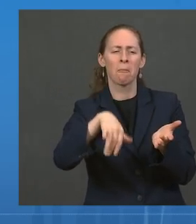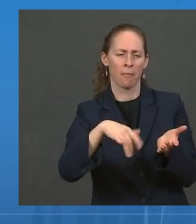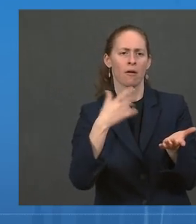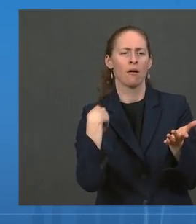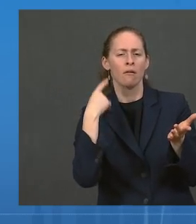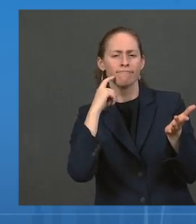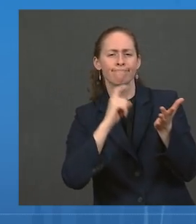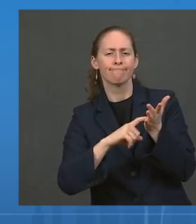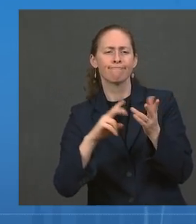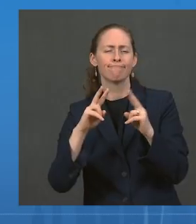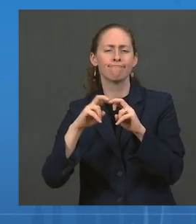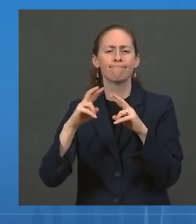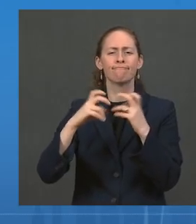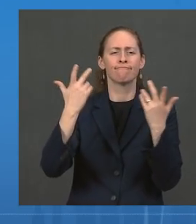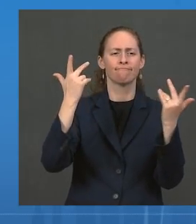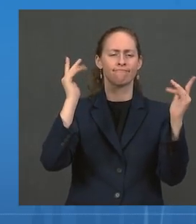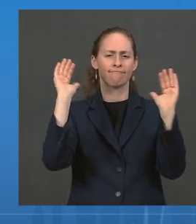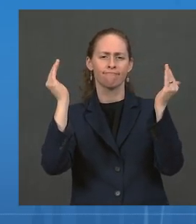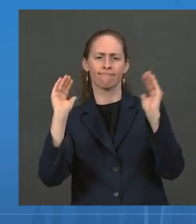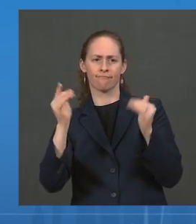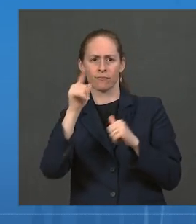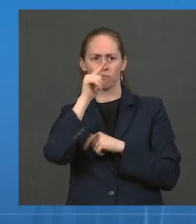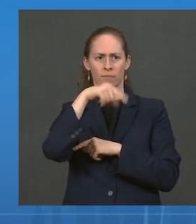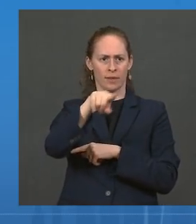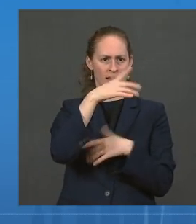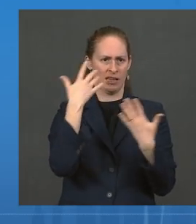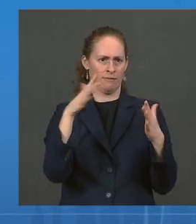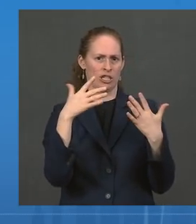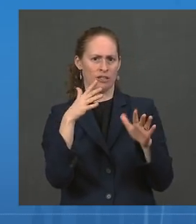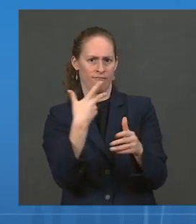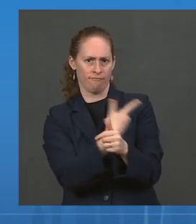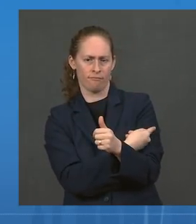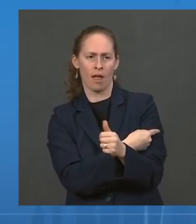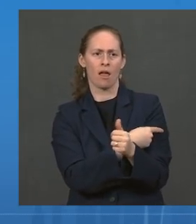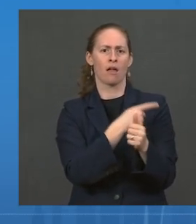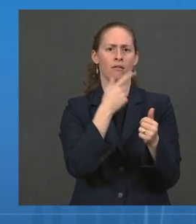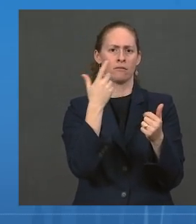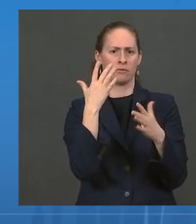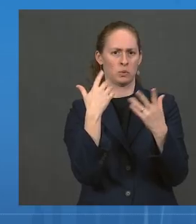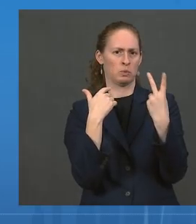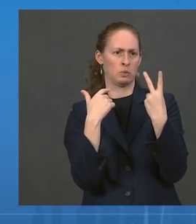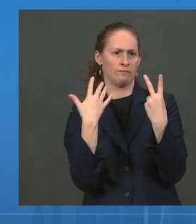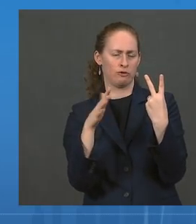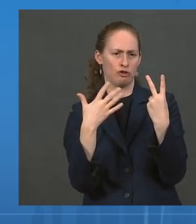between those who are vaccinated with two doses and those who have received a booster dose,